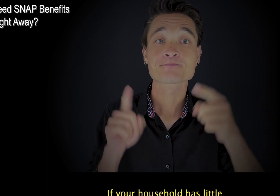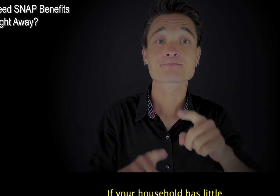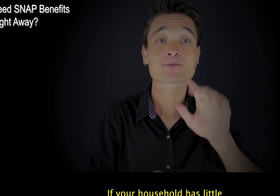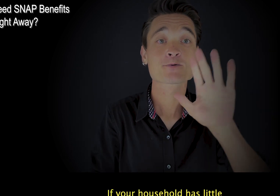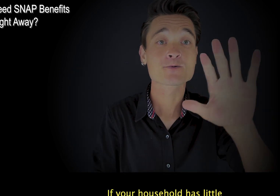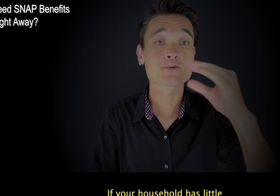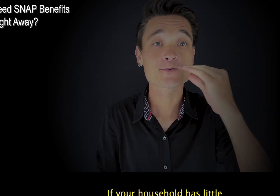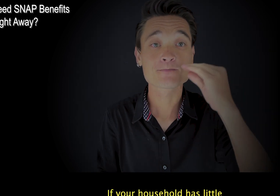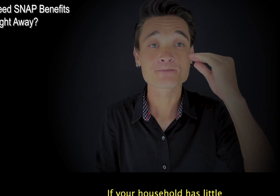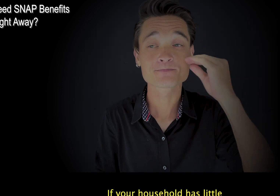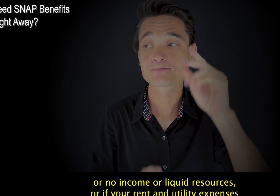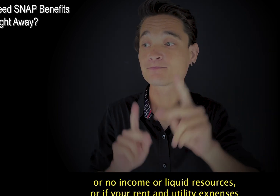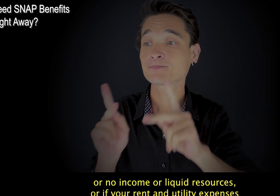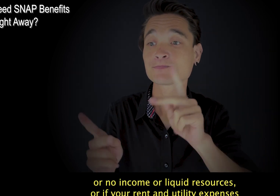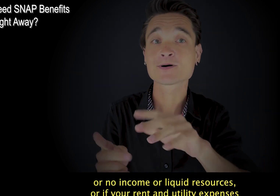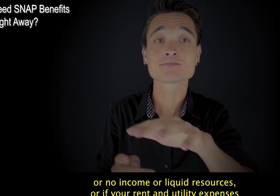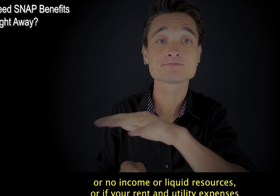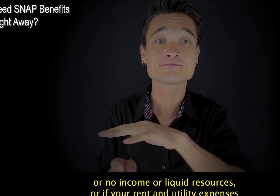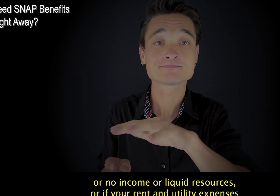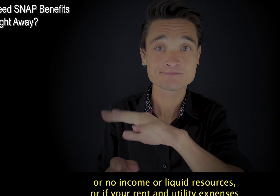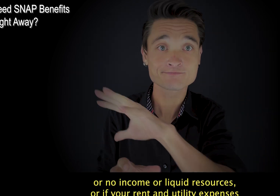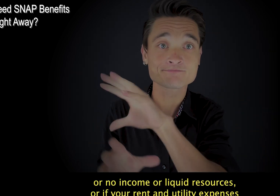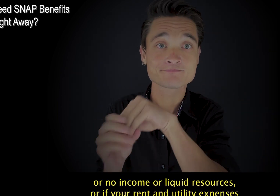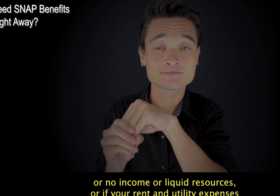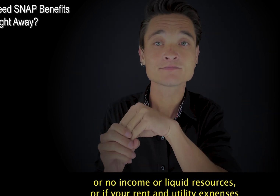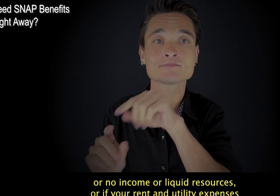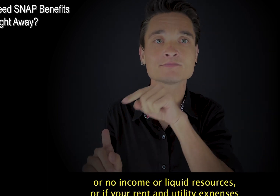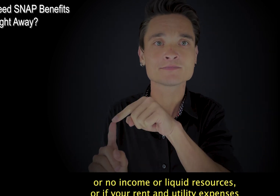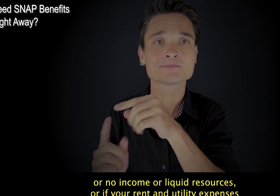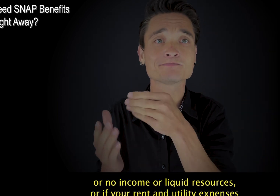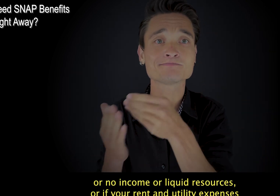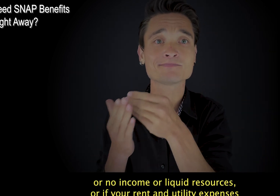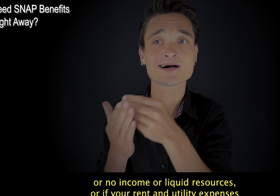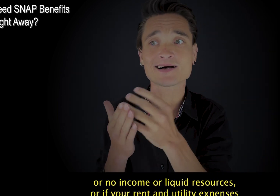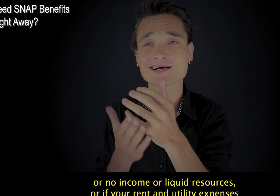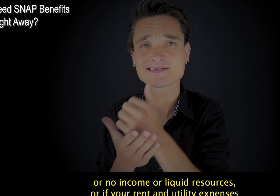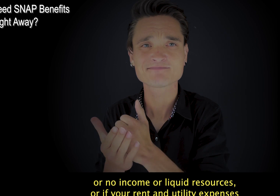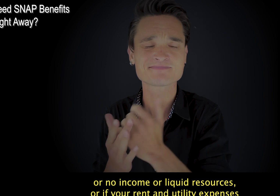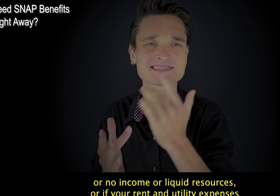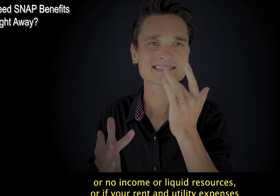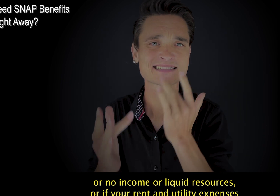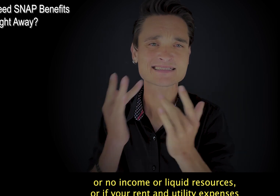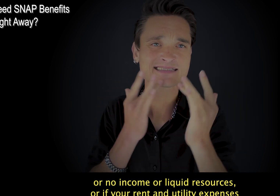If your household has little or no income or liquid resources, or if your rent and utility expenses